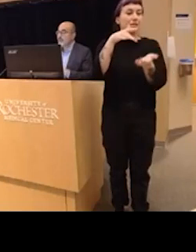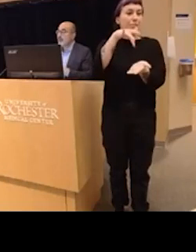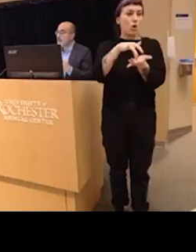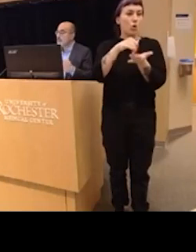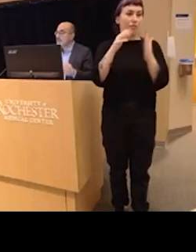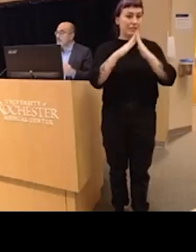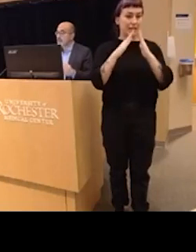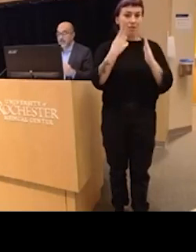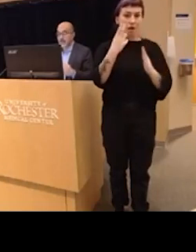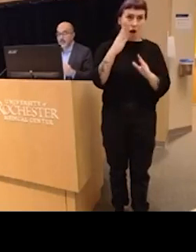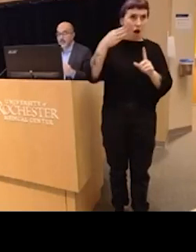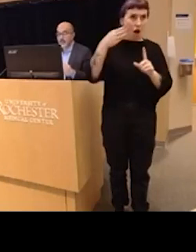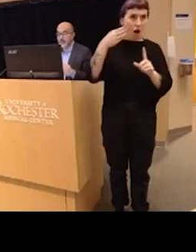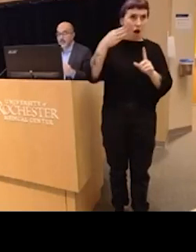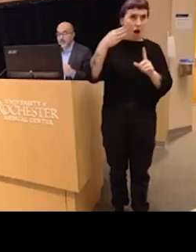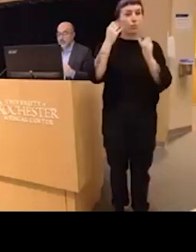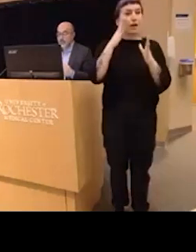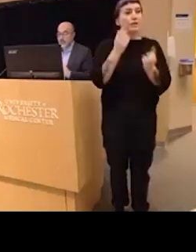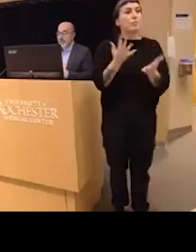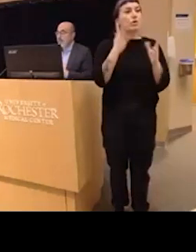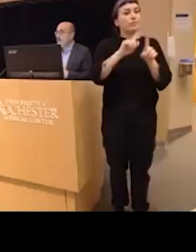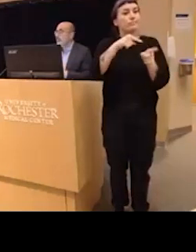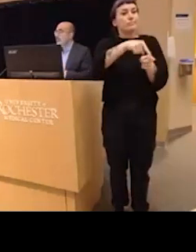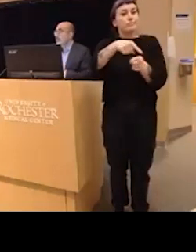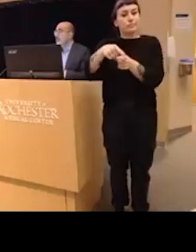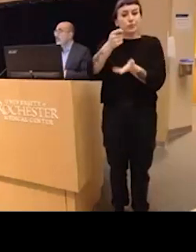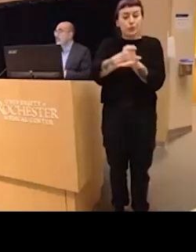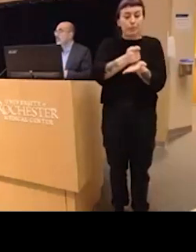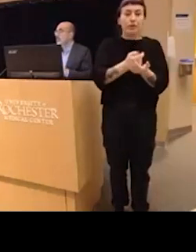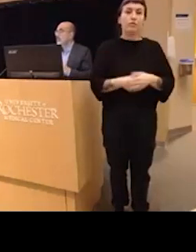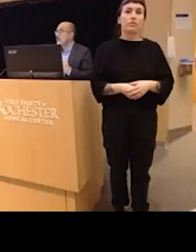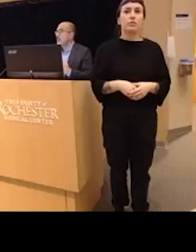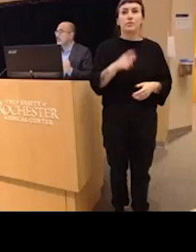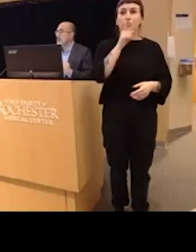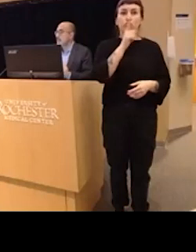sort of a hub for a lot of our multi-disciplinary treatment where we have um a really chronic pain